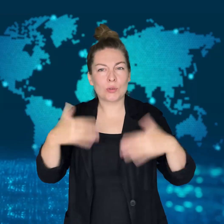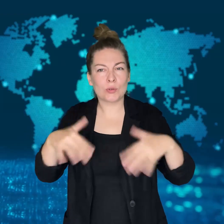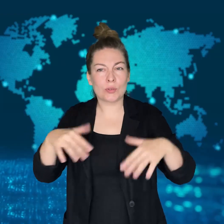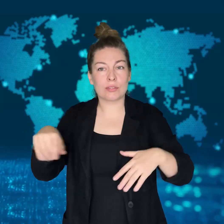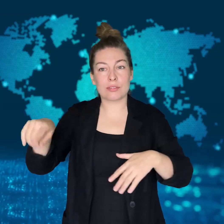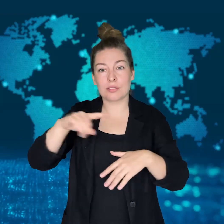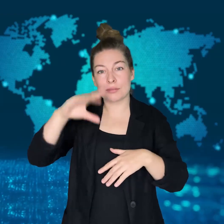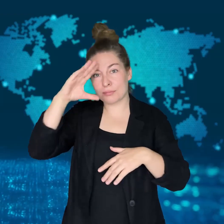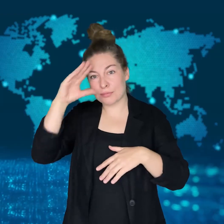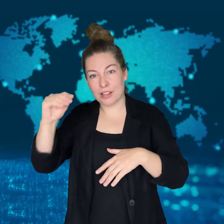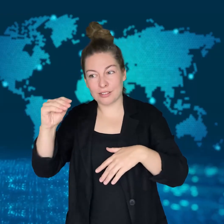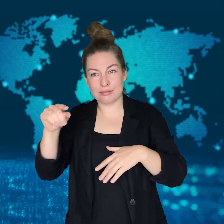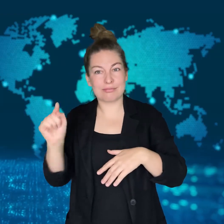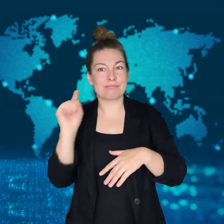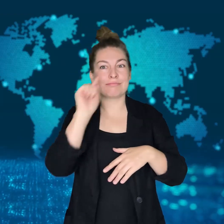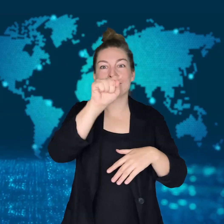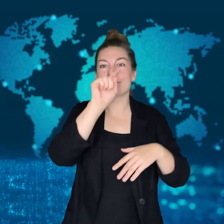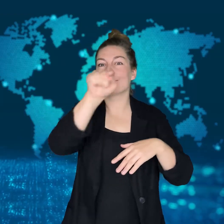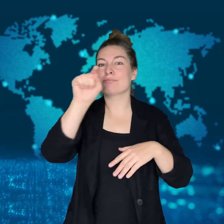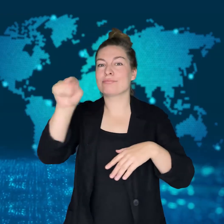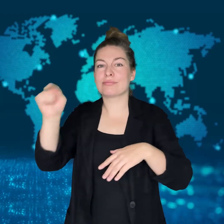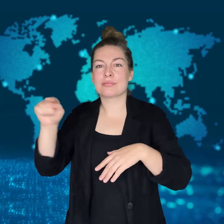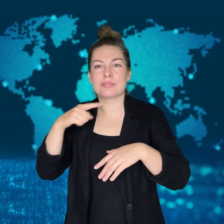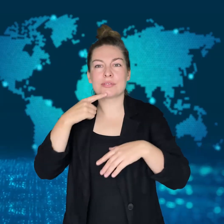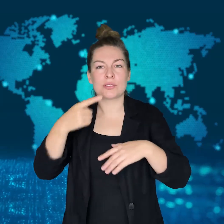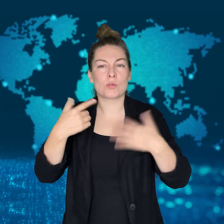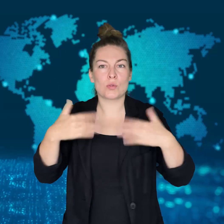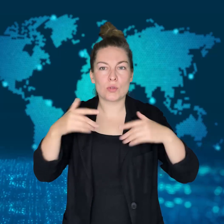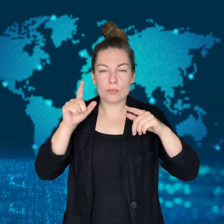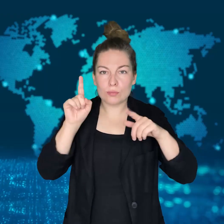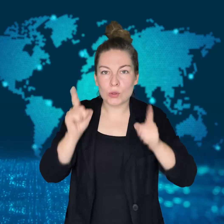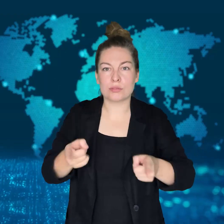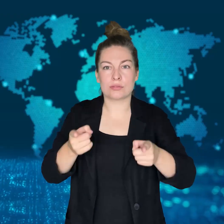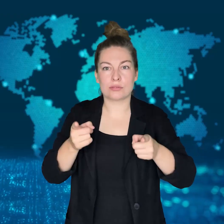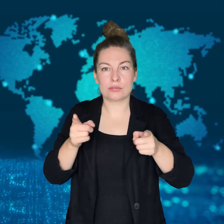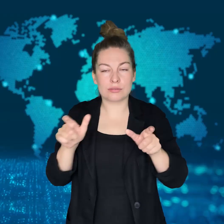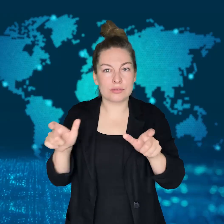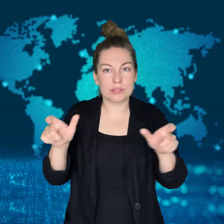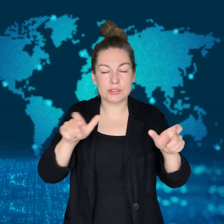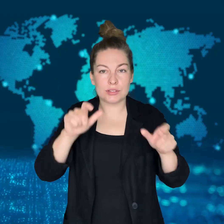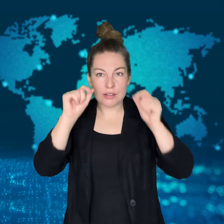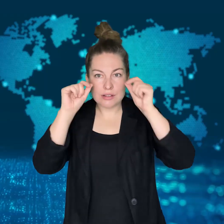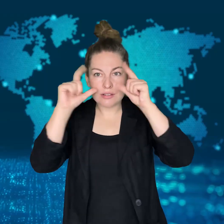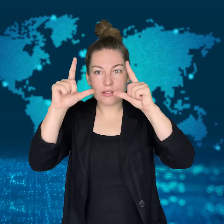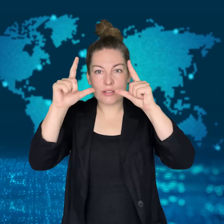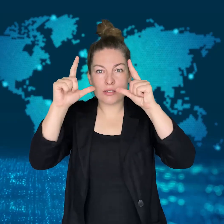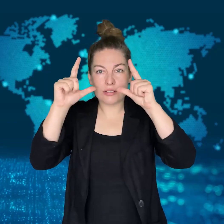in the events said the men who attended